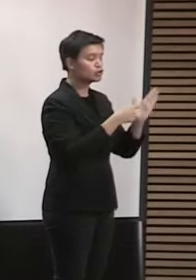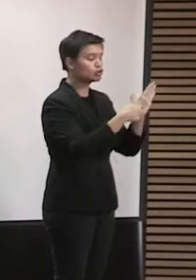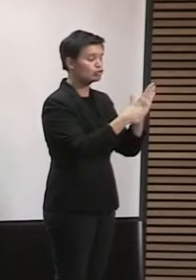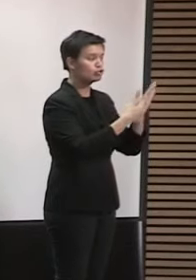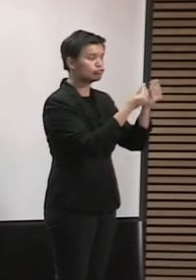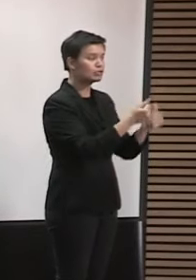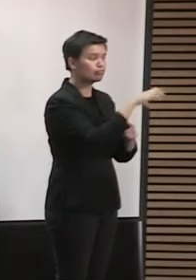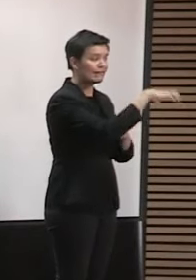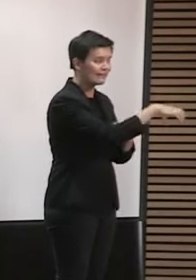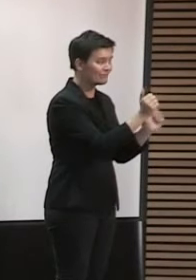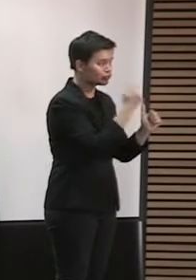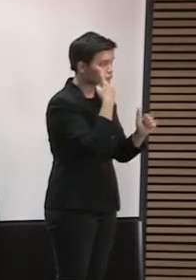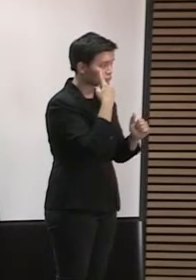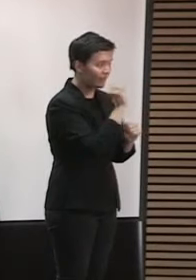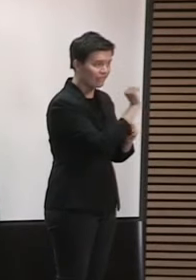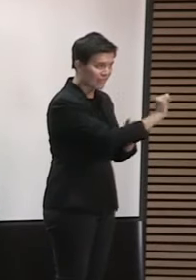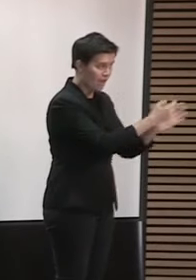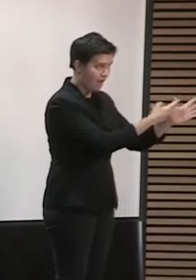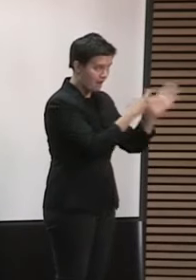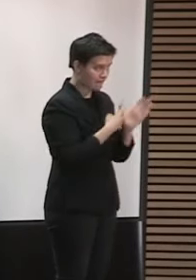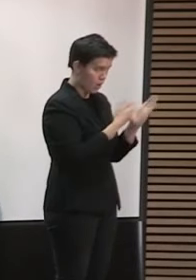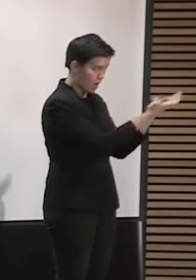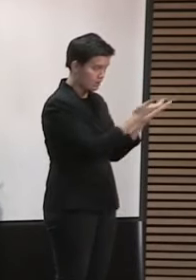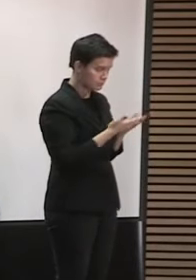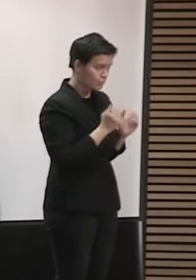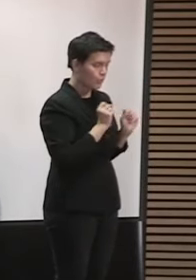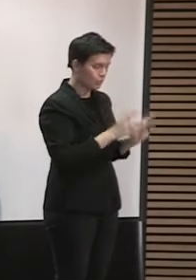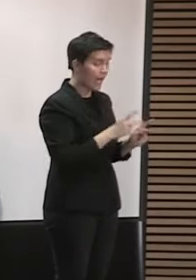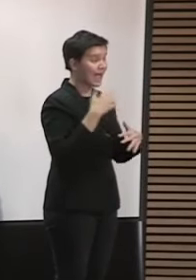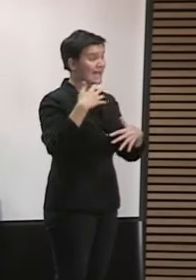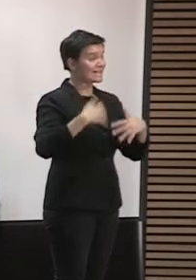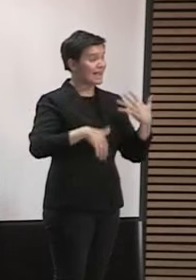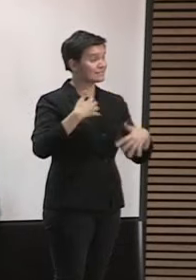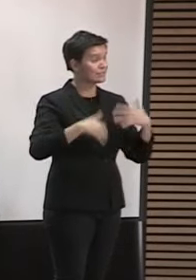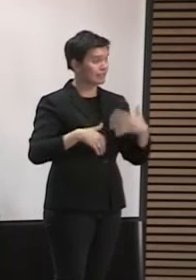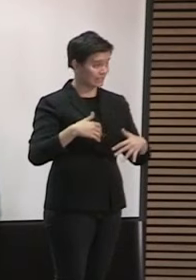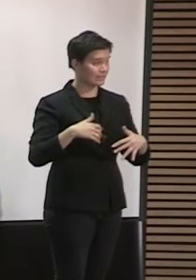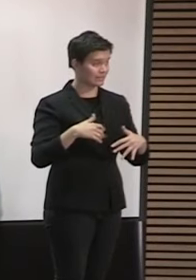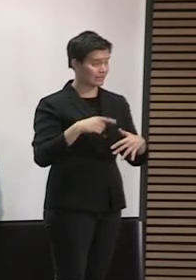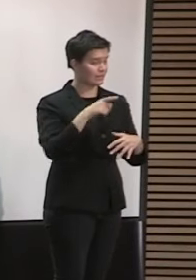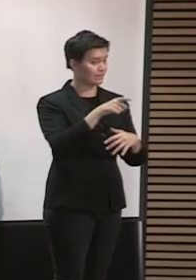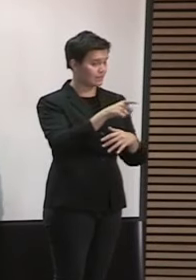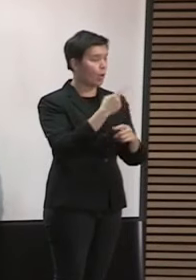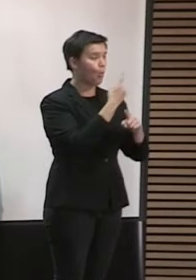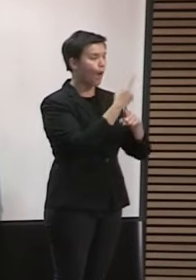anywhere, so it is a bit of a mystery. Has there been